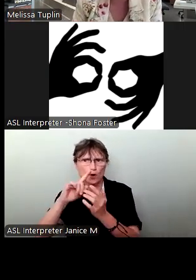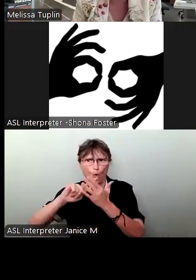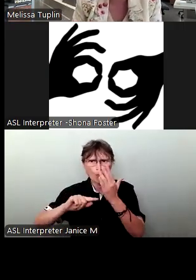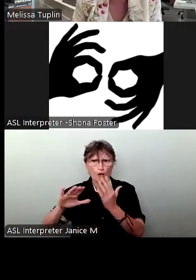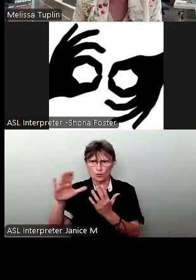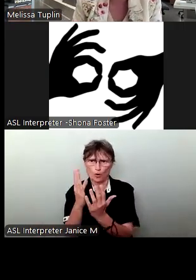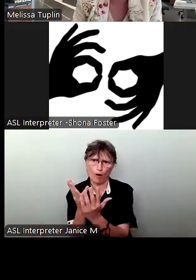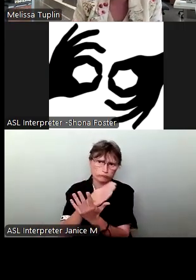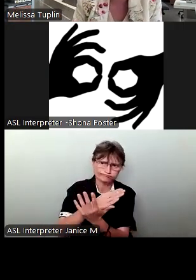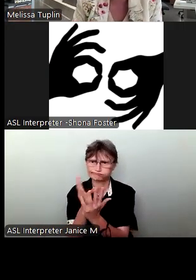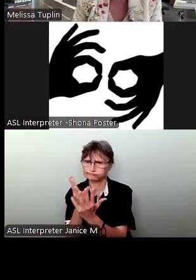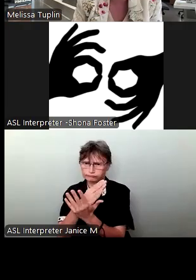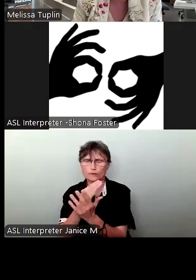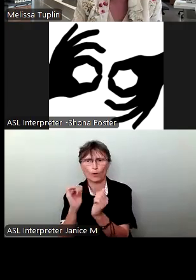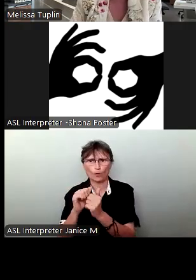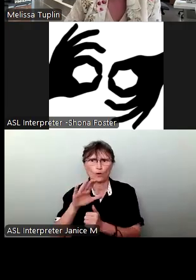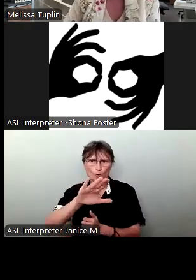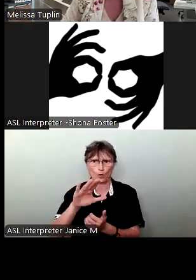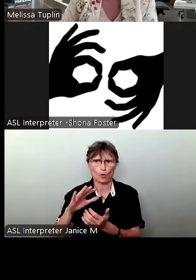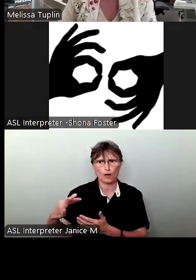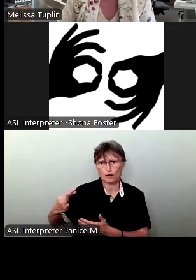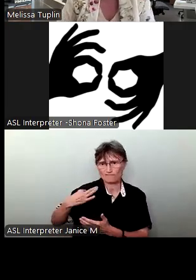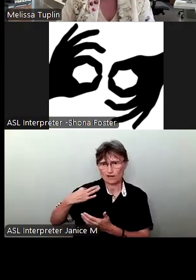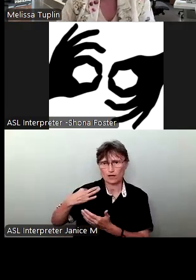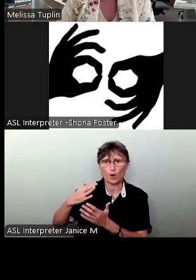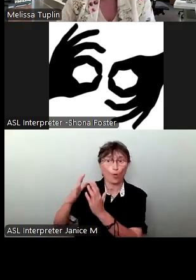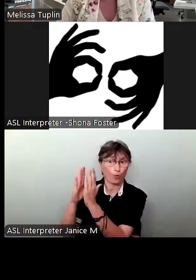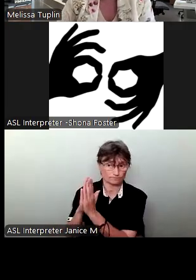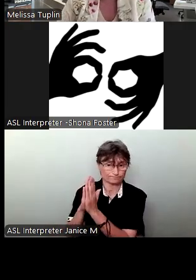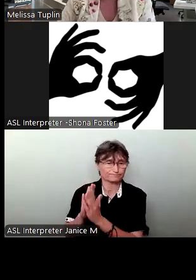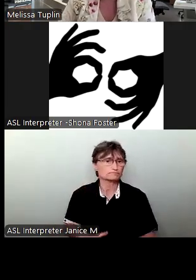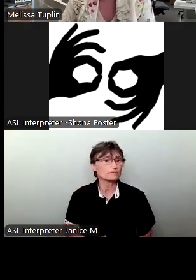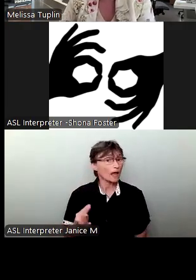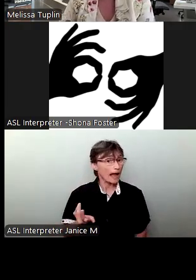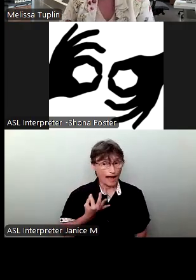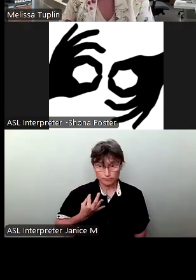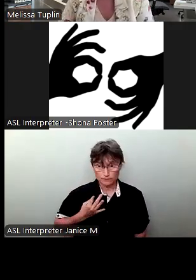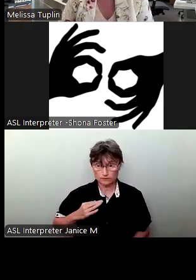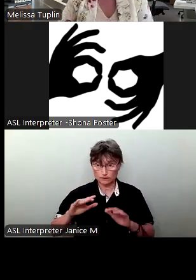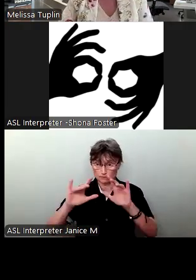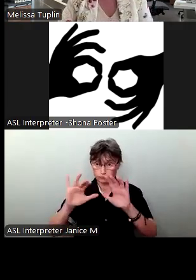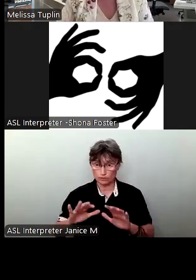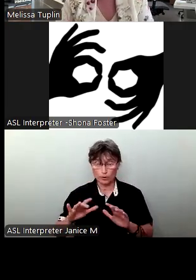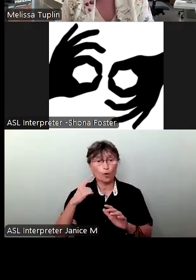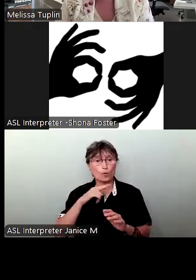impact your organization. So in the application, you will be asked to request a specific annual